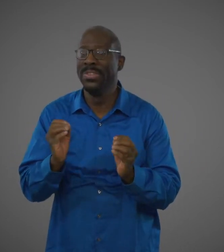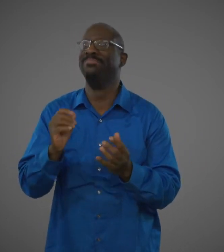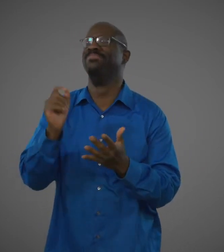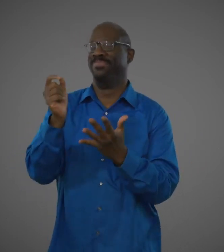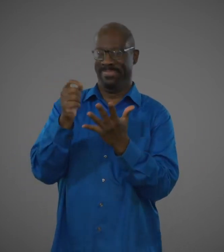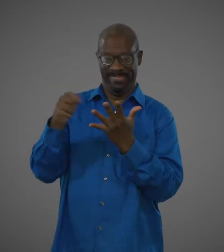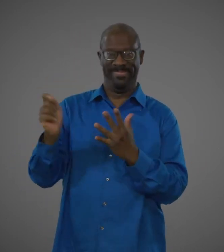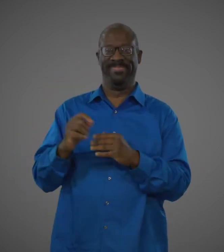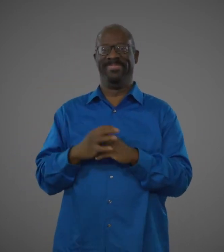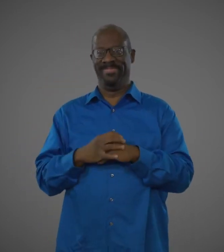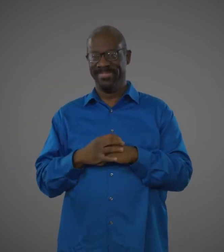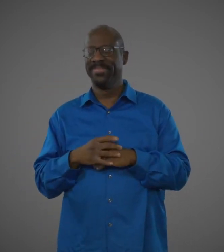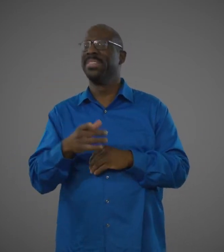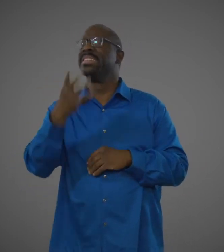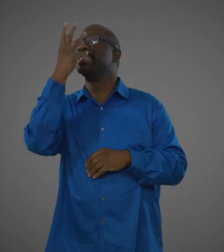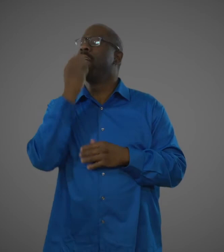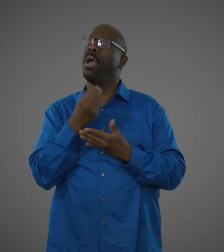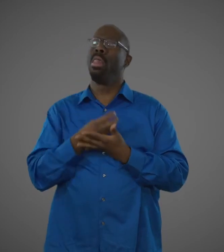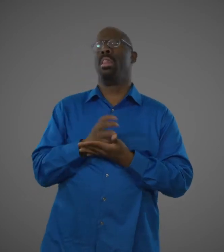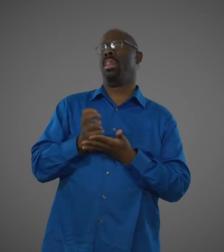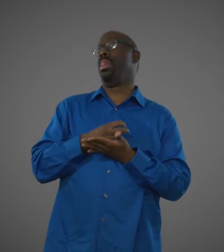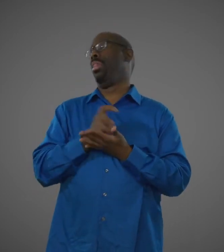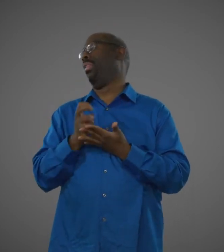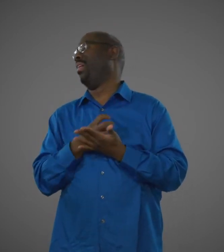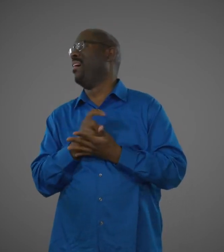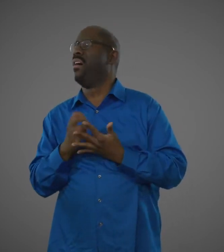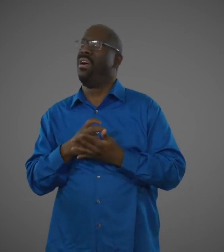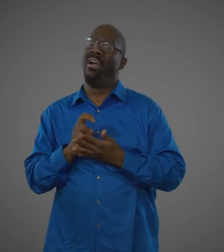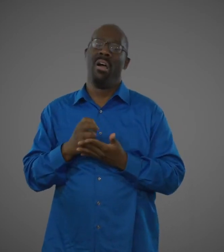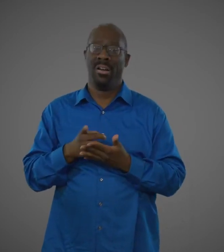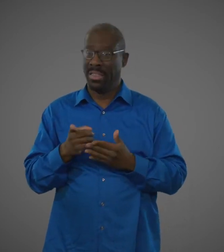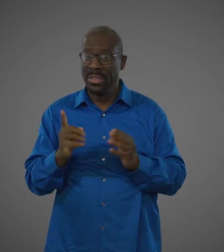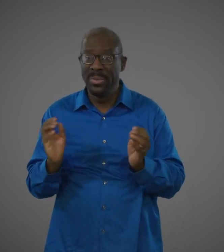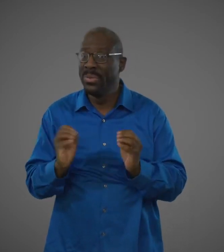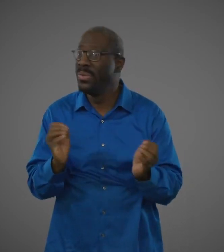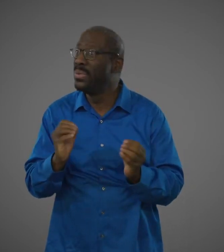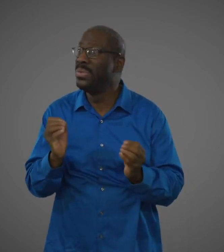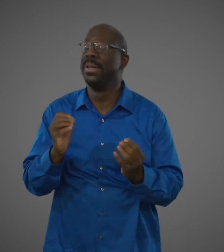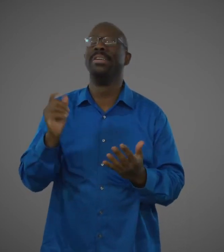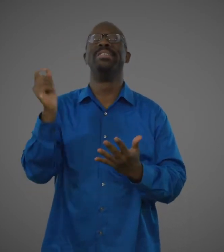If your sleep is not interrupted by restlessness.